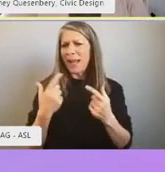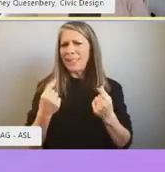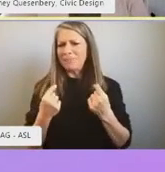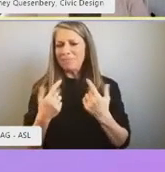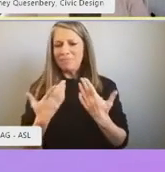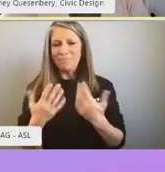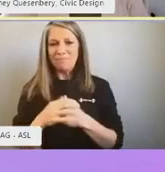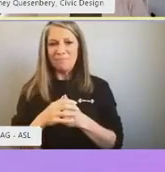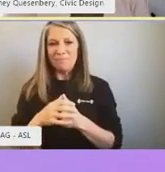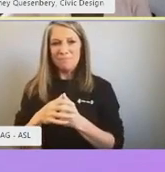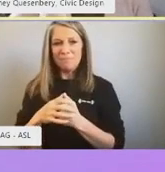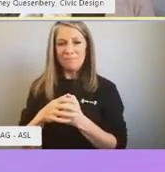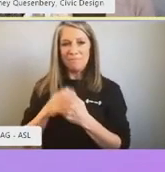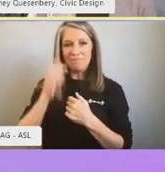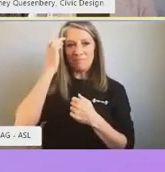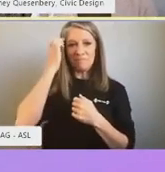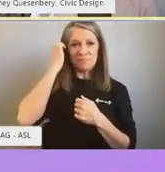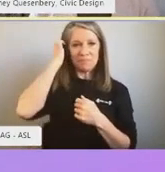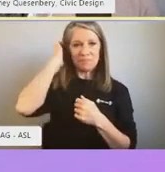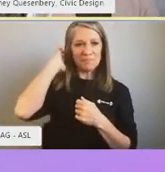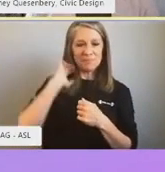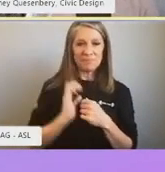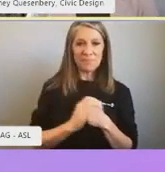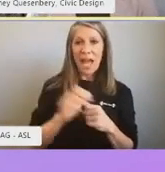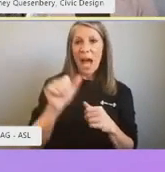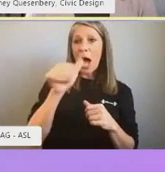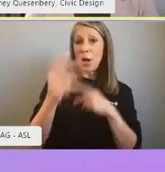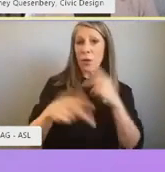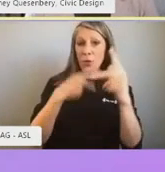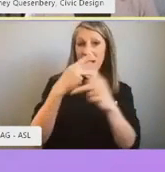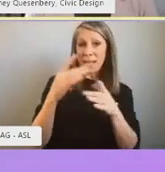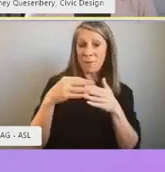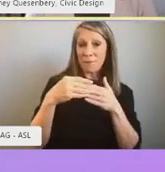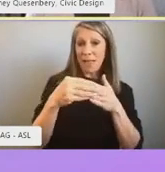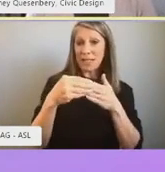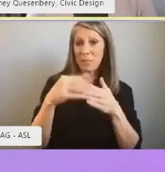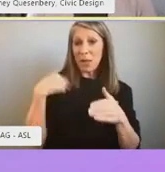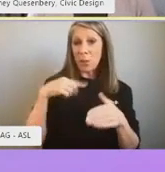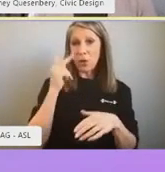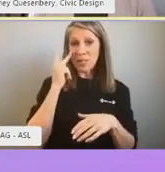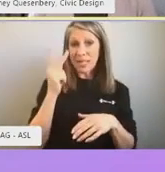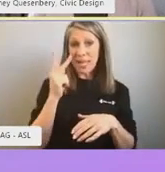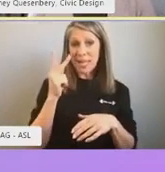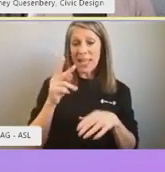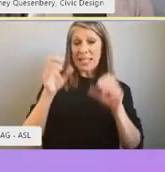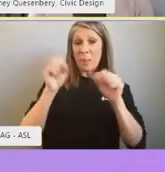Tracey, is my screen back? I'm sorry. [Tracey Long]